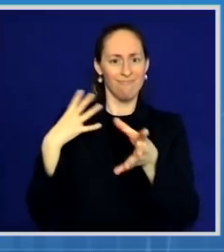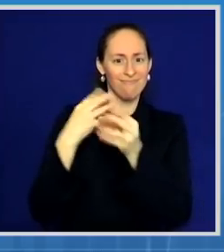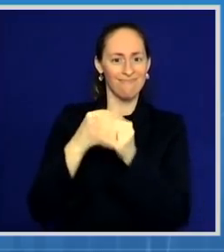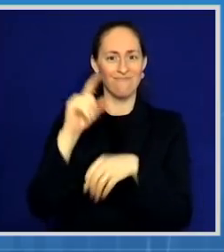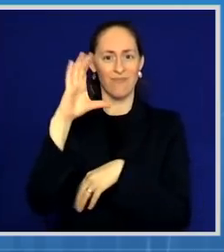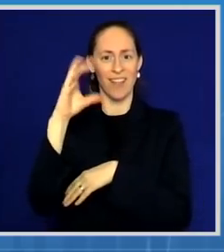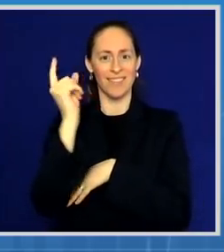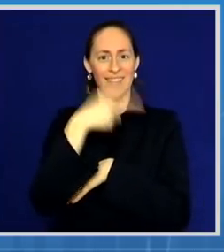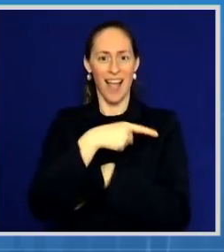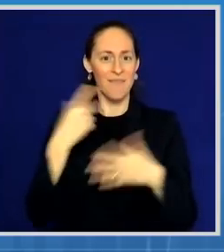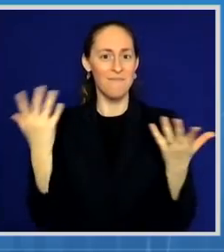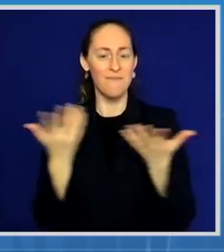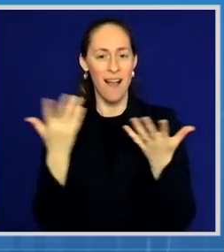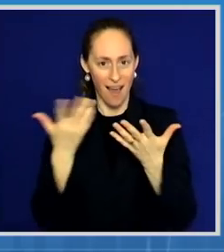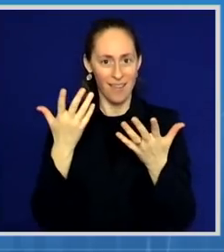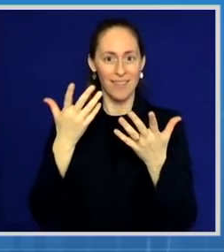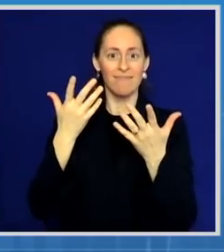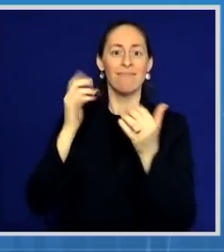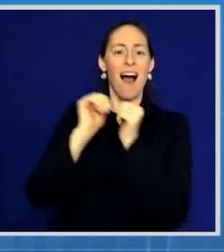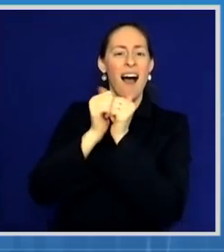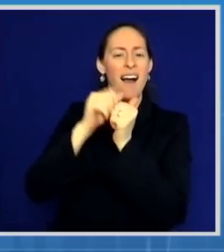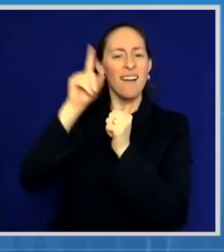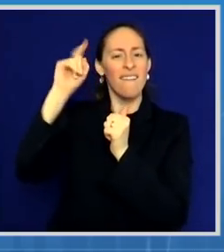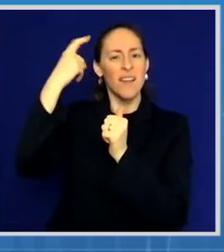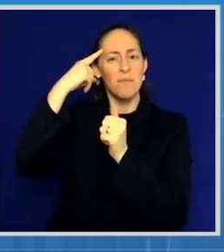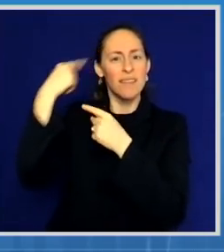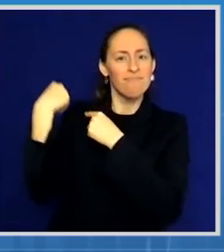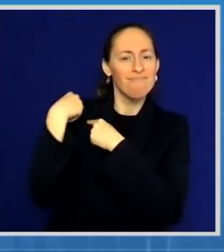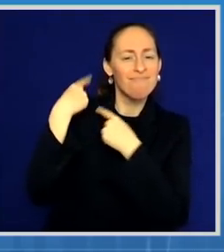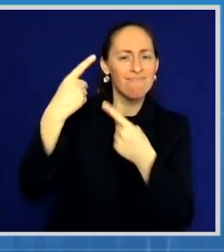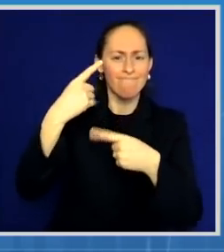that is treating the battle against the virus like the war that it is.